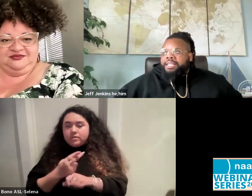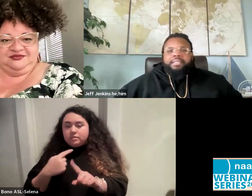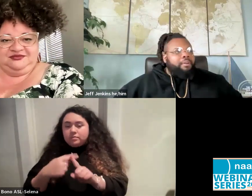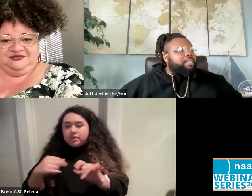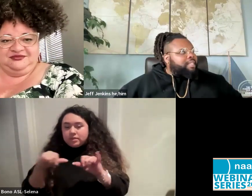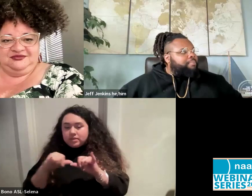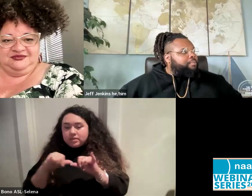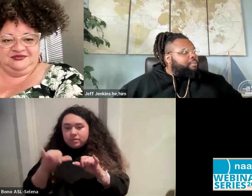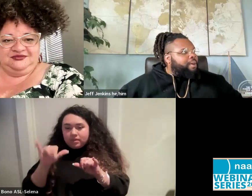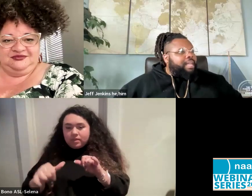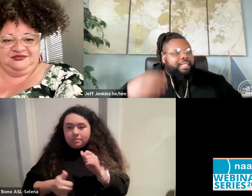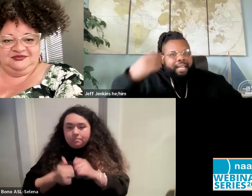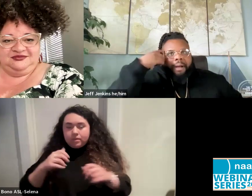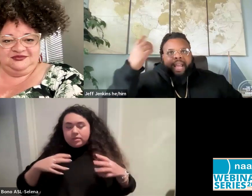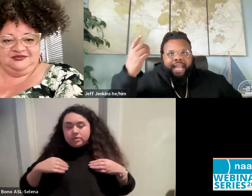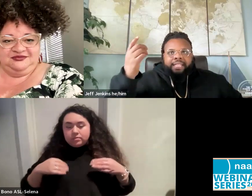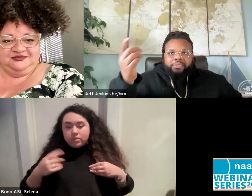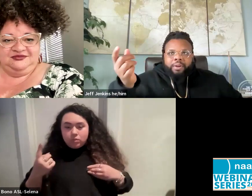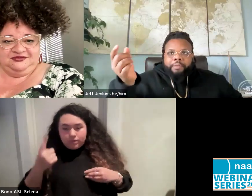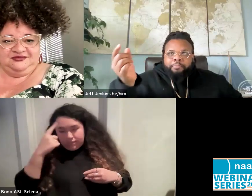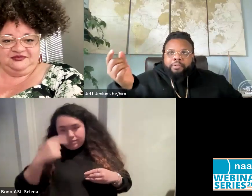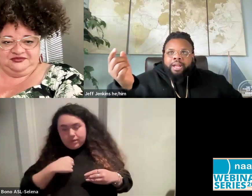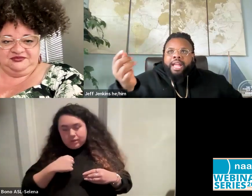This is the most acceptable words in my head to wear people,